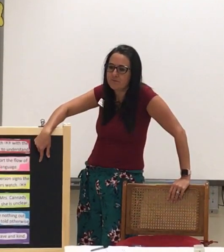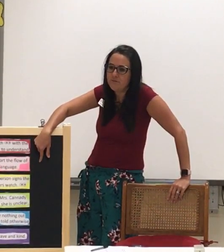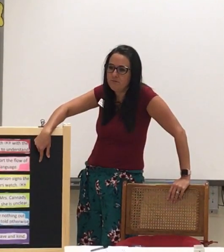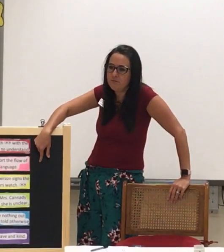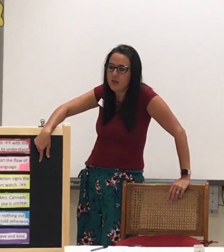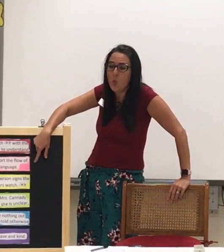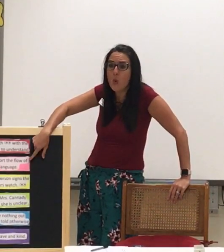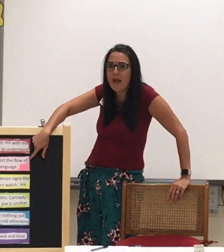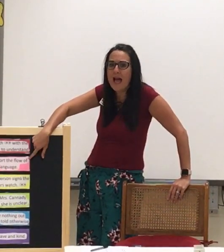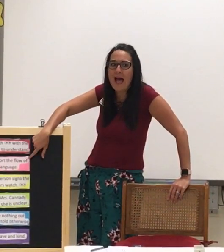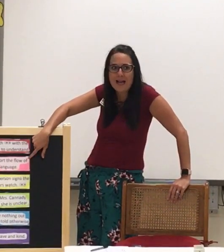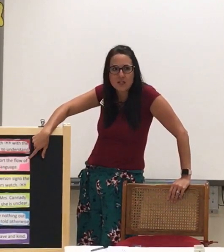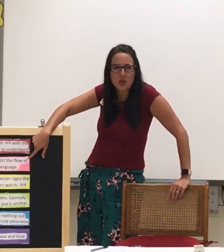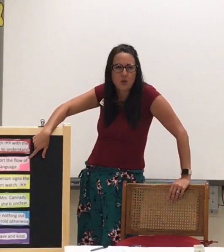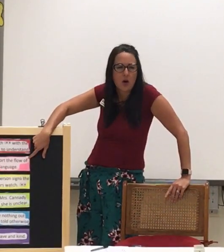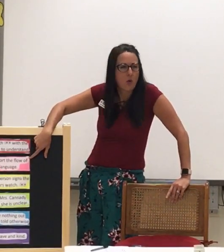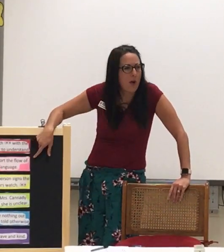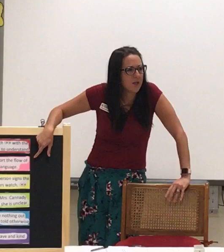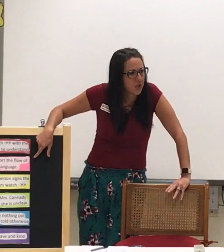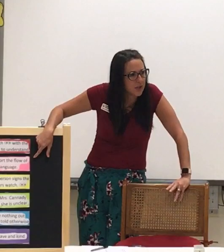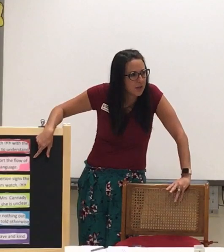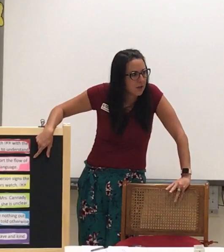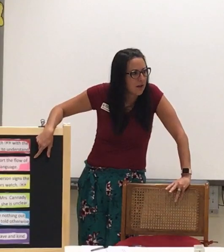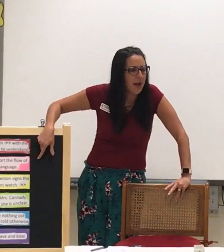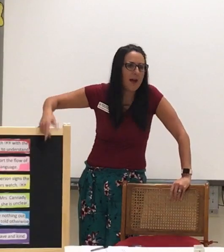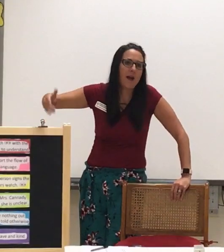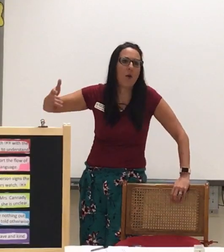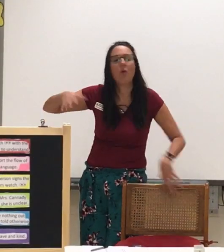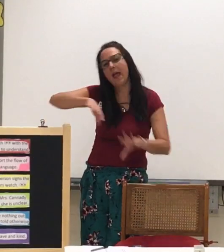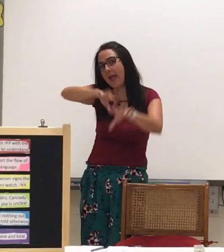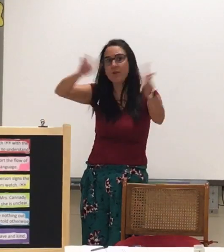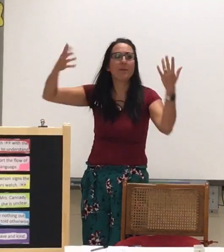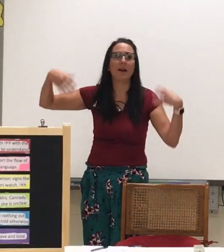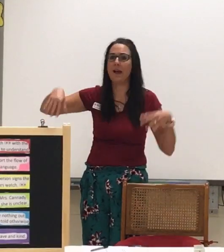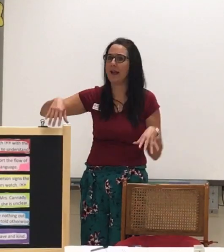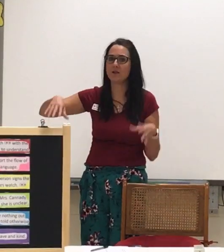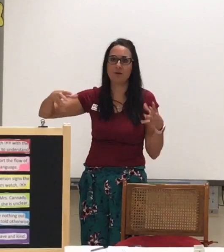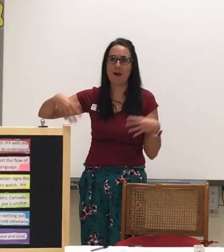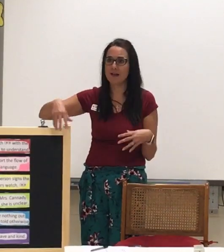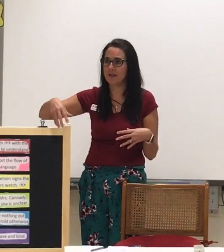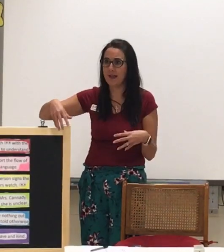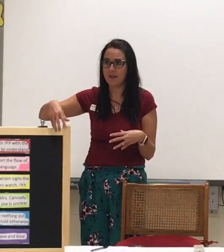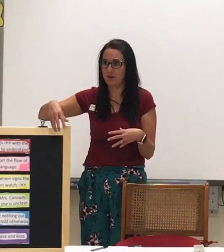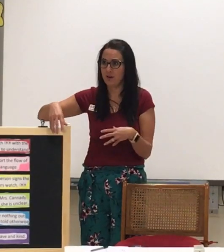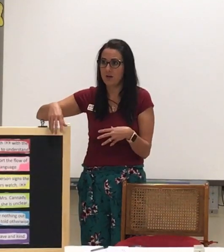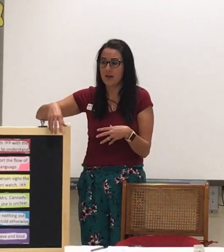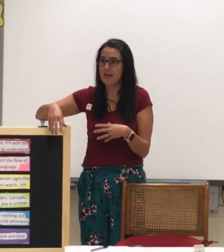when I ask you a question I want everybody to answer back together it